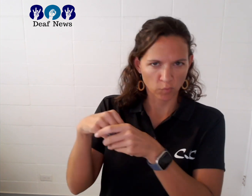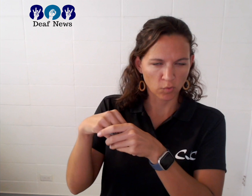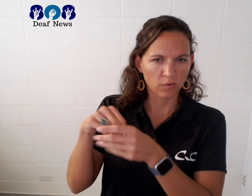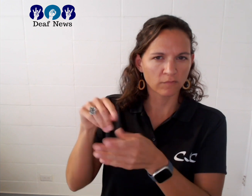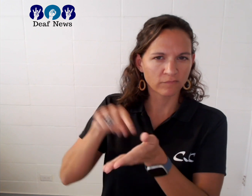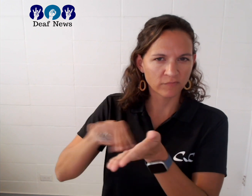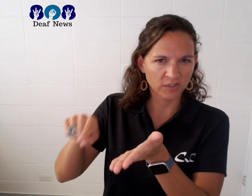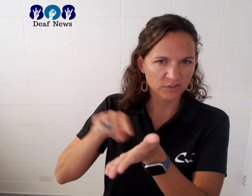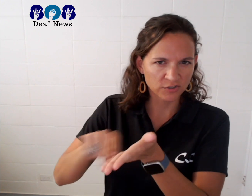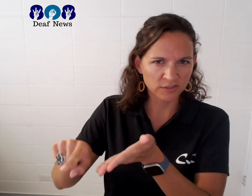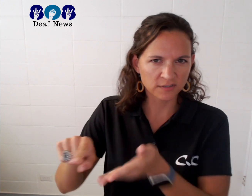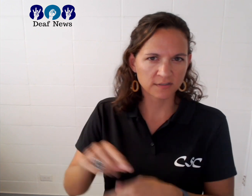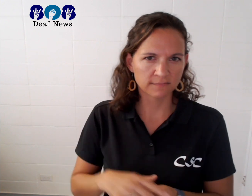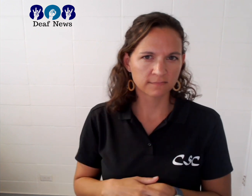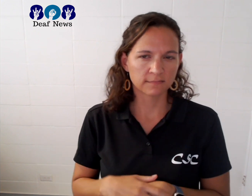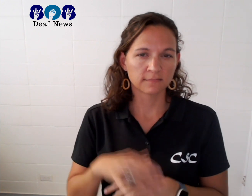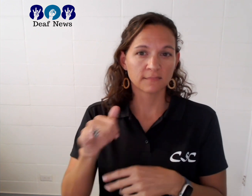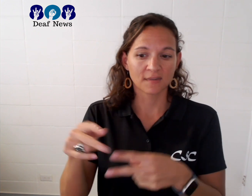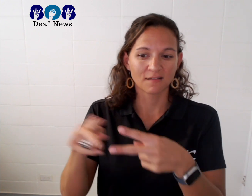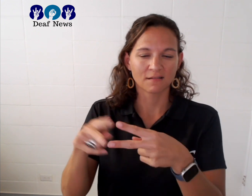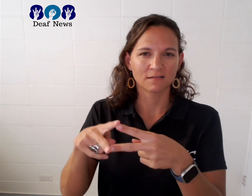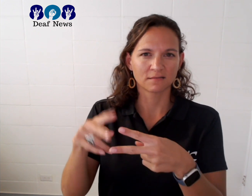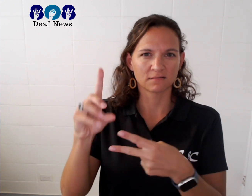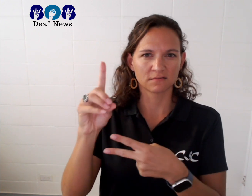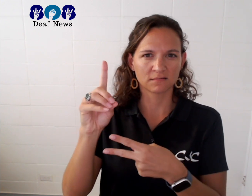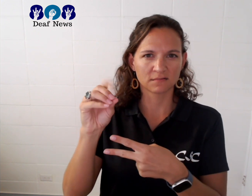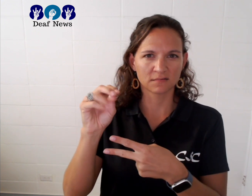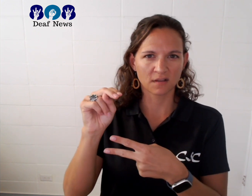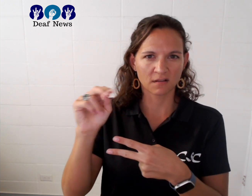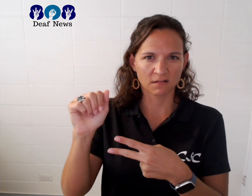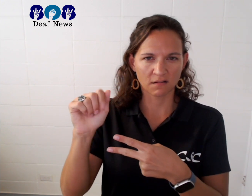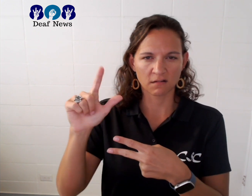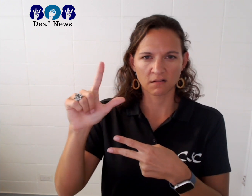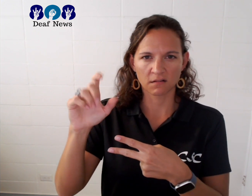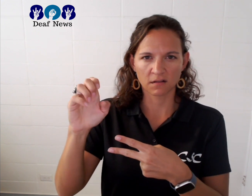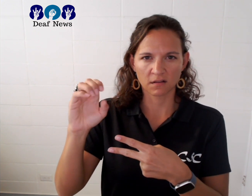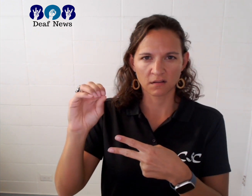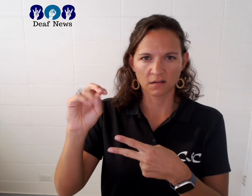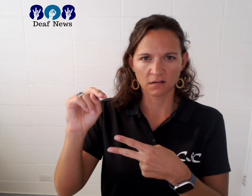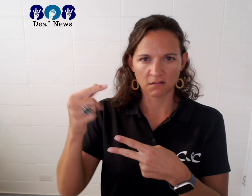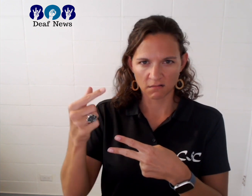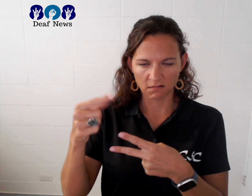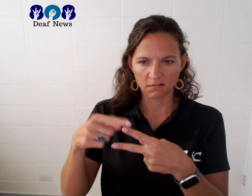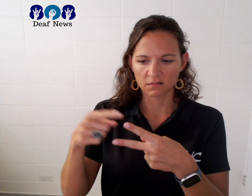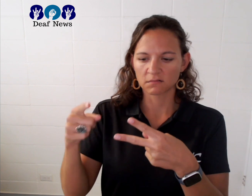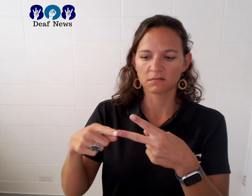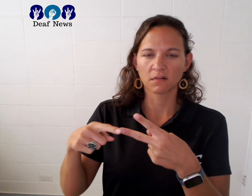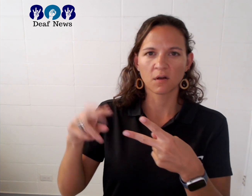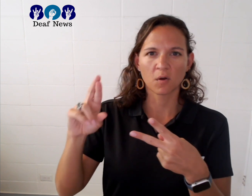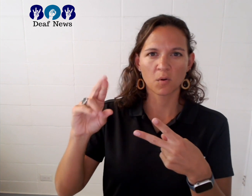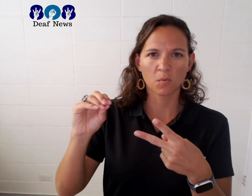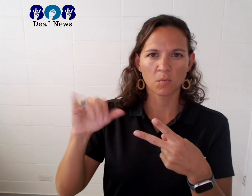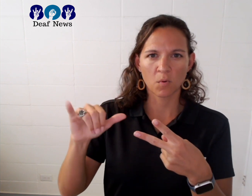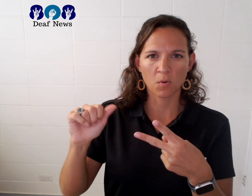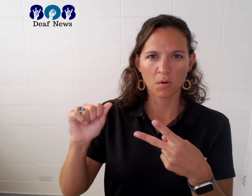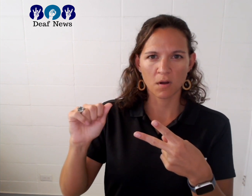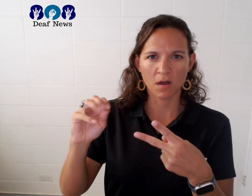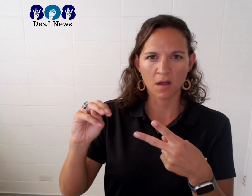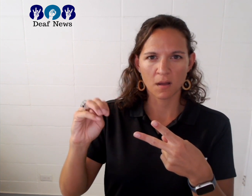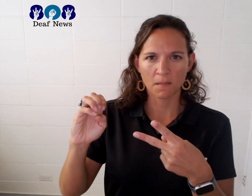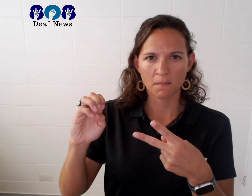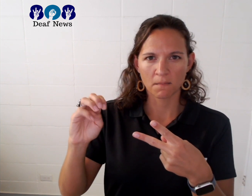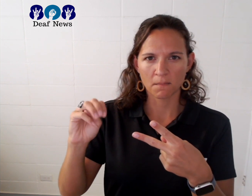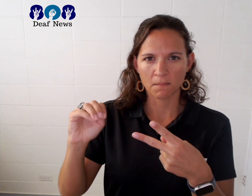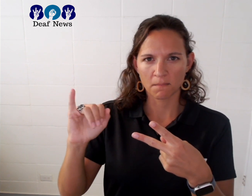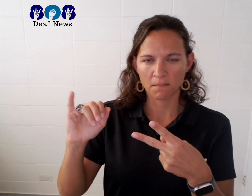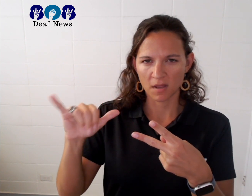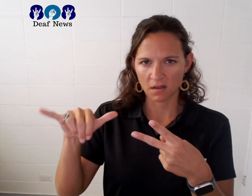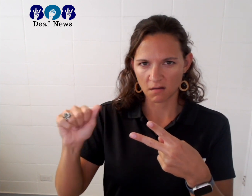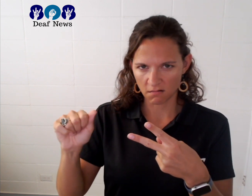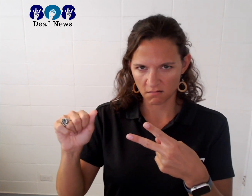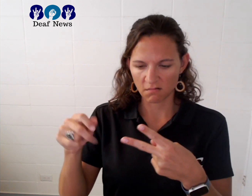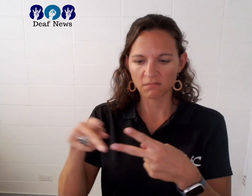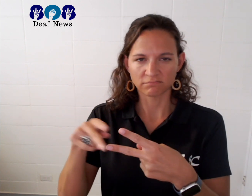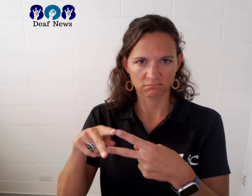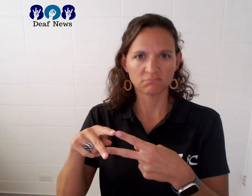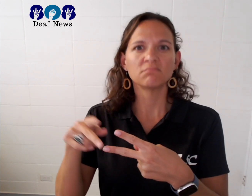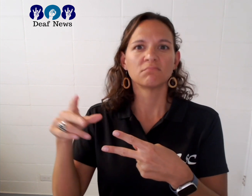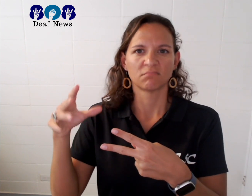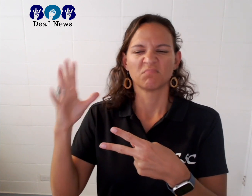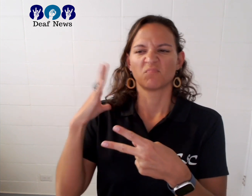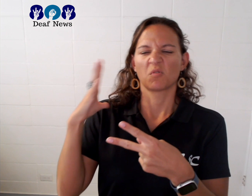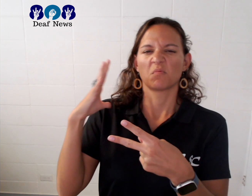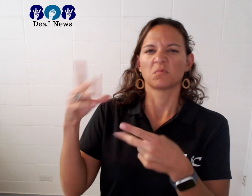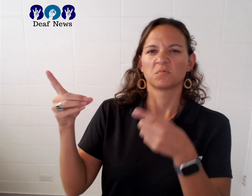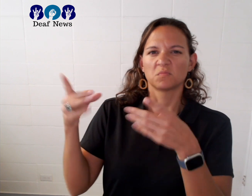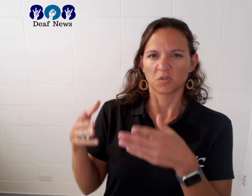in the investigation and charged. They were Donna Leong and Roy Omamia. They were both